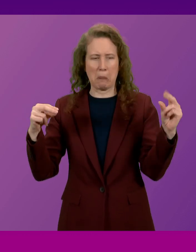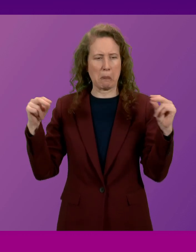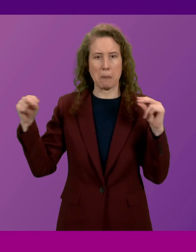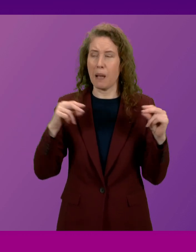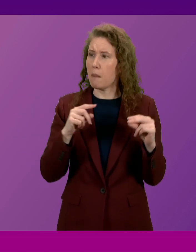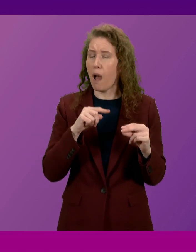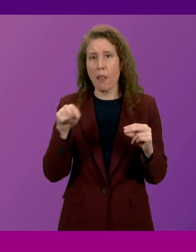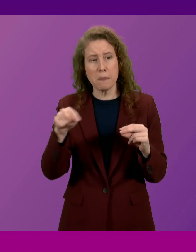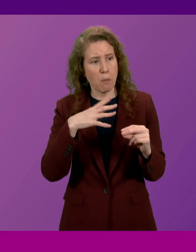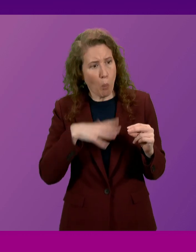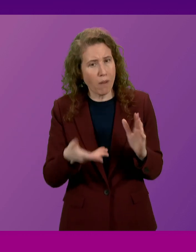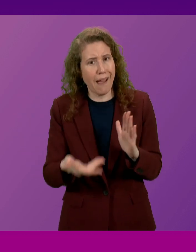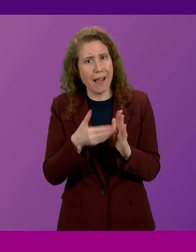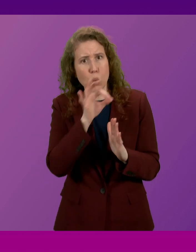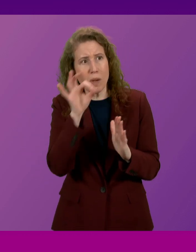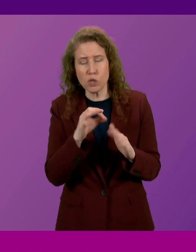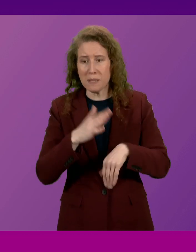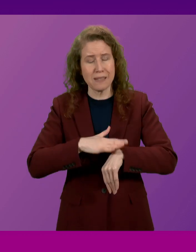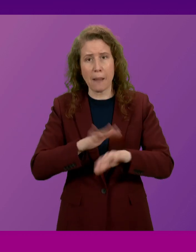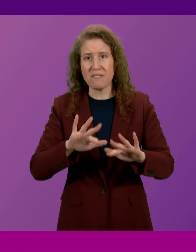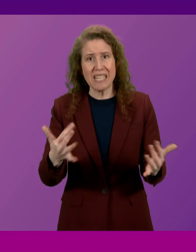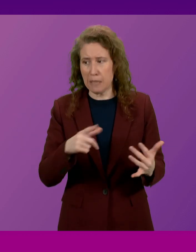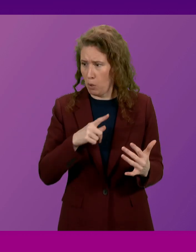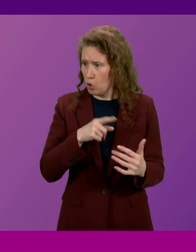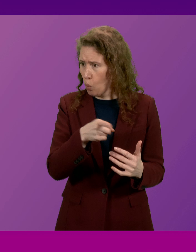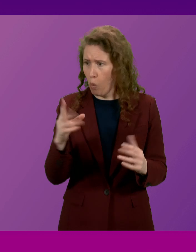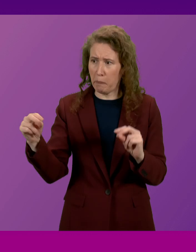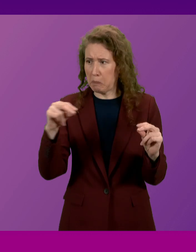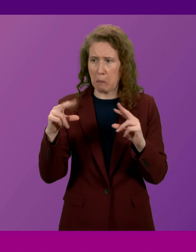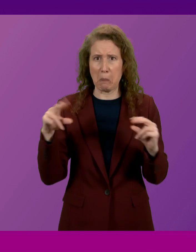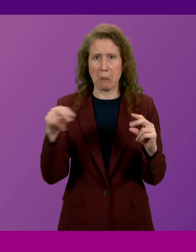questions, and I will simply not be able to take everyone if we have this disturbance.